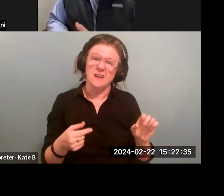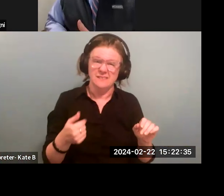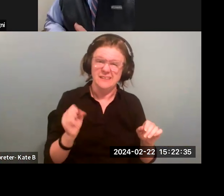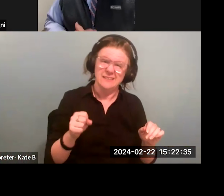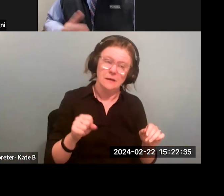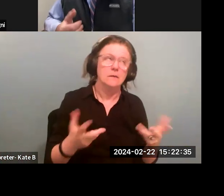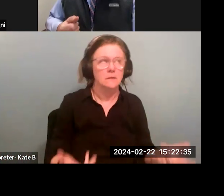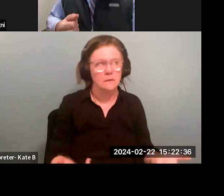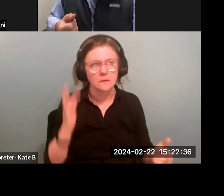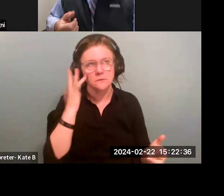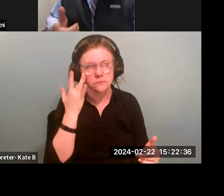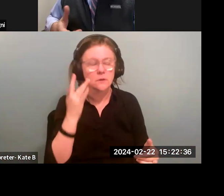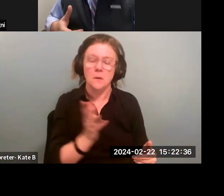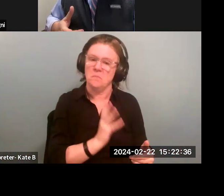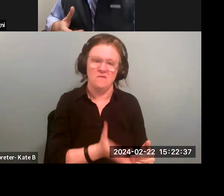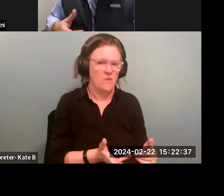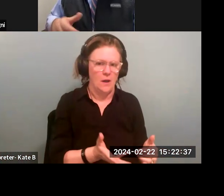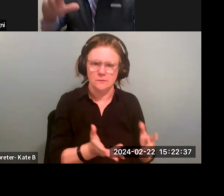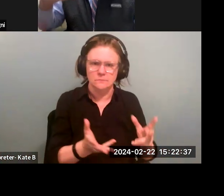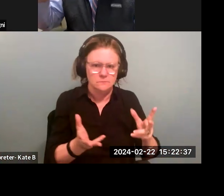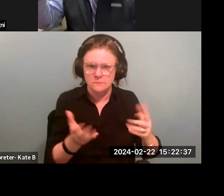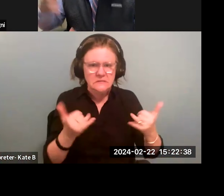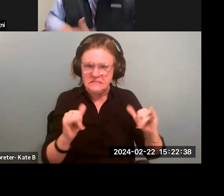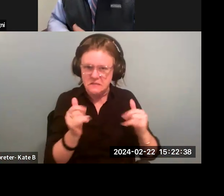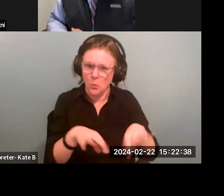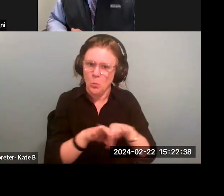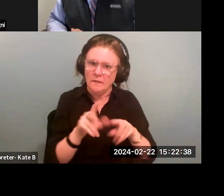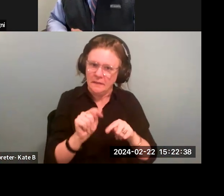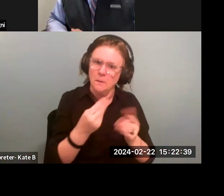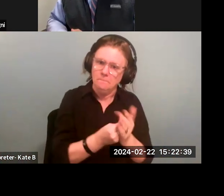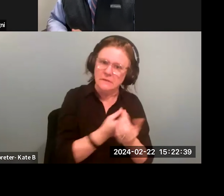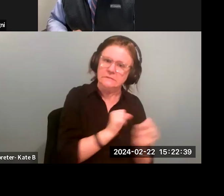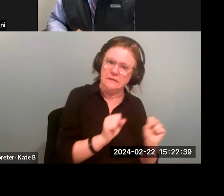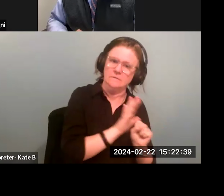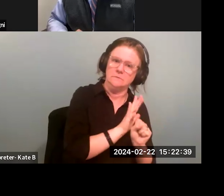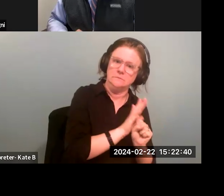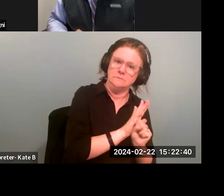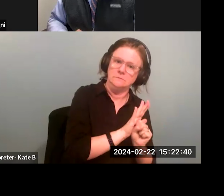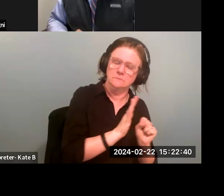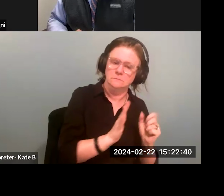But we all work so hard for the money that's in our accounts or the money that might be put on those credit cards.